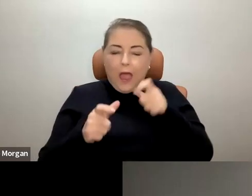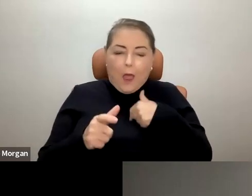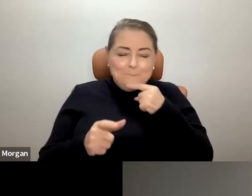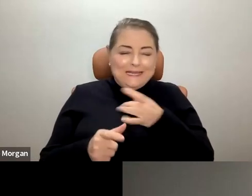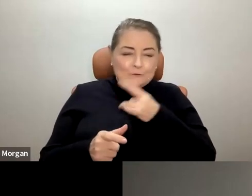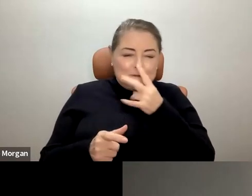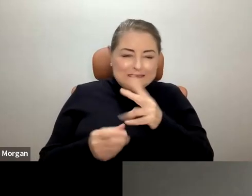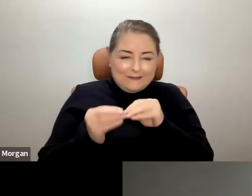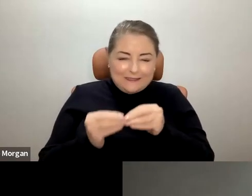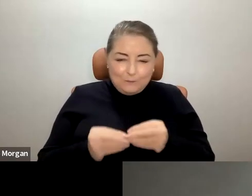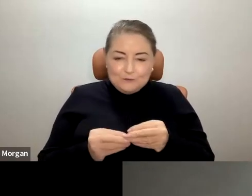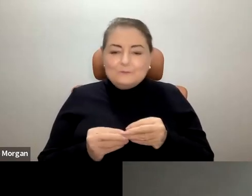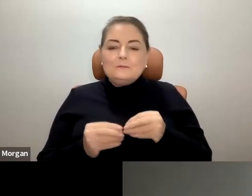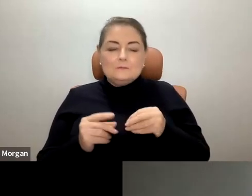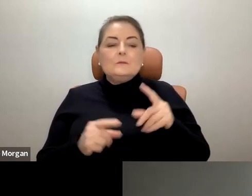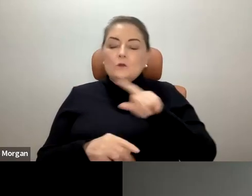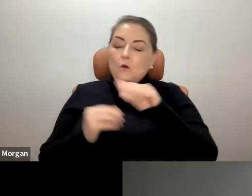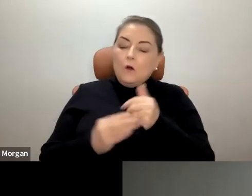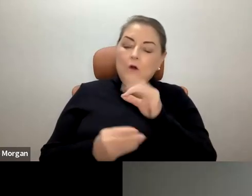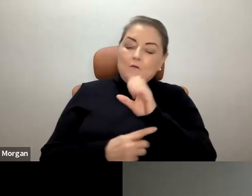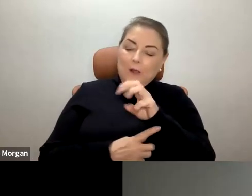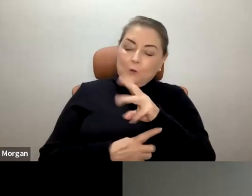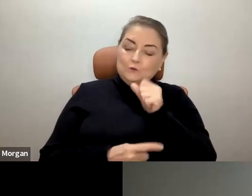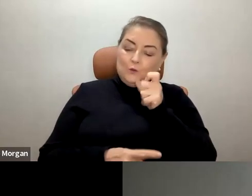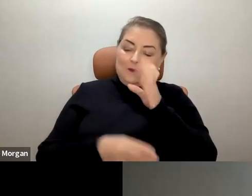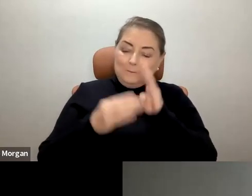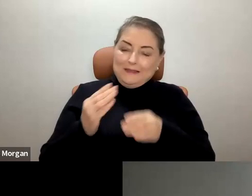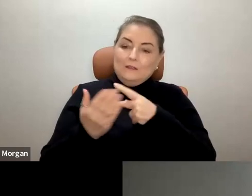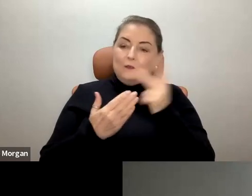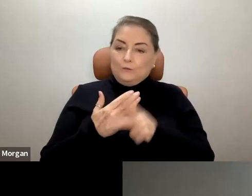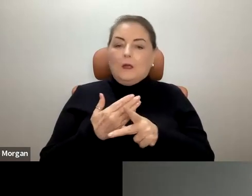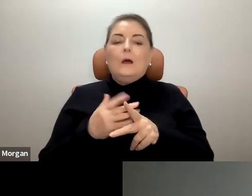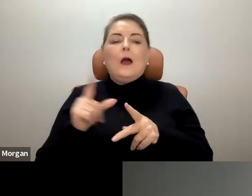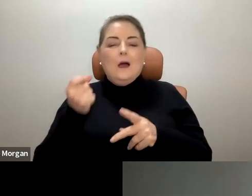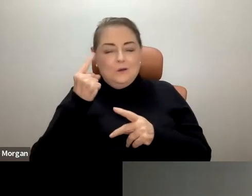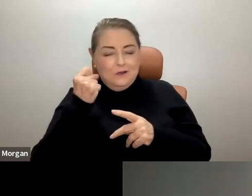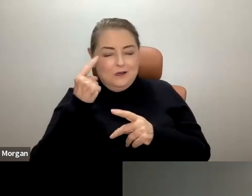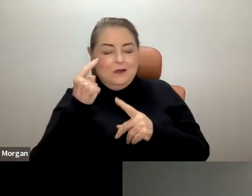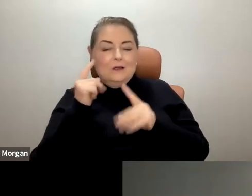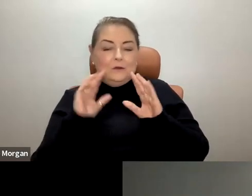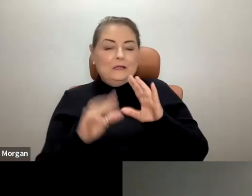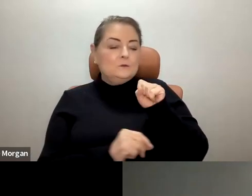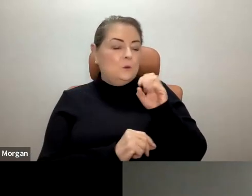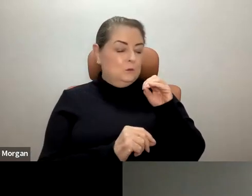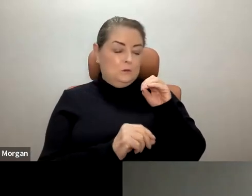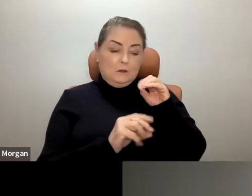[Rebecca Mushtare] Yeah, we included all fellows who have completed the program. [Clare Wilson] Gotcha. Great, great. [Rebecca Mushtare] So the cohort that started